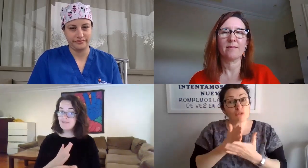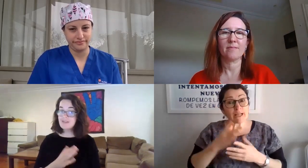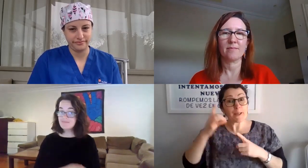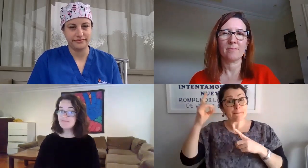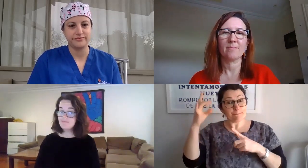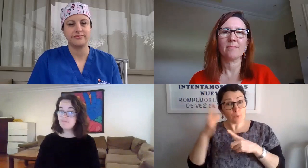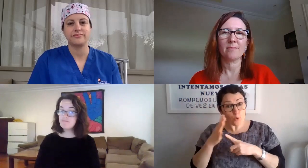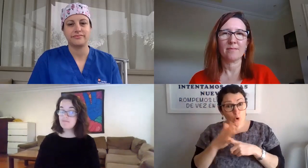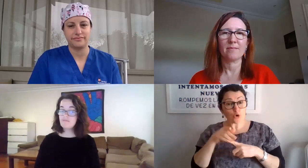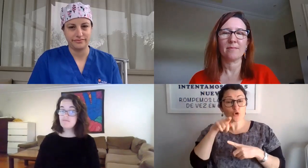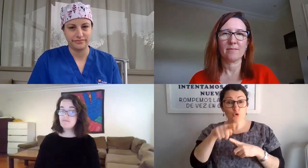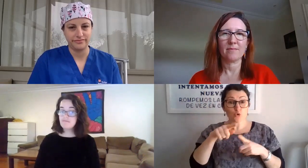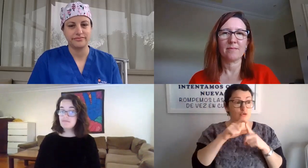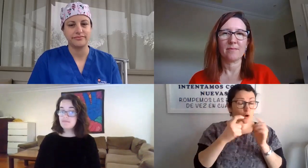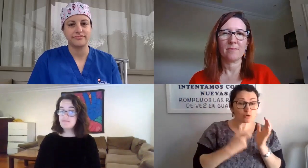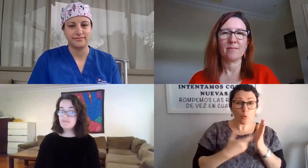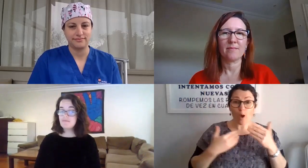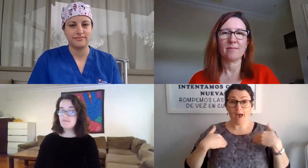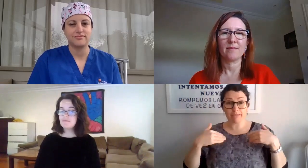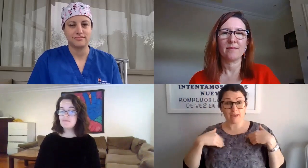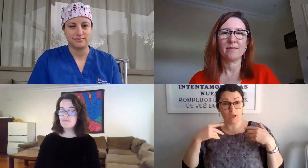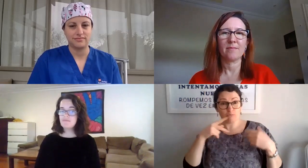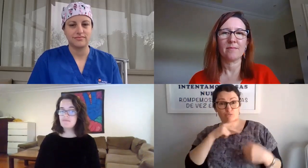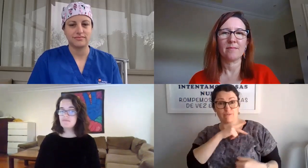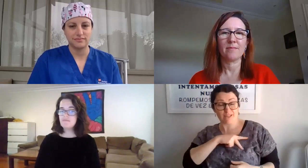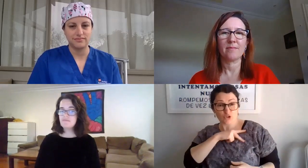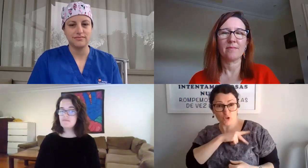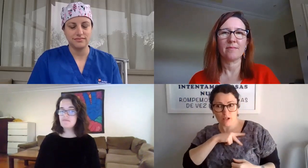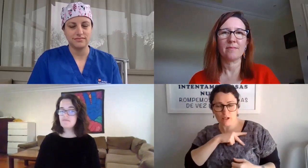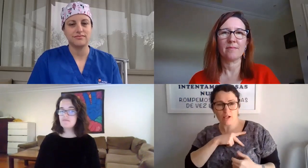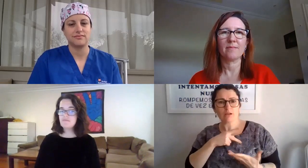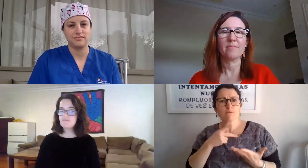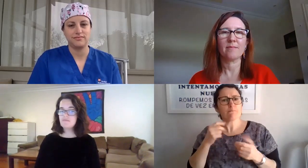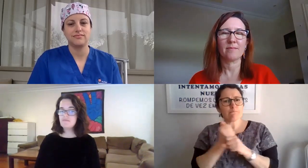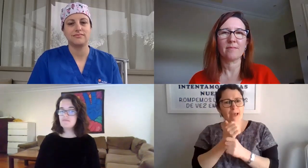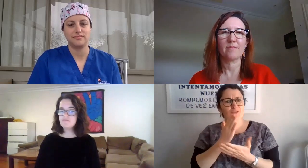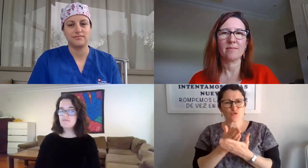It's not transparent uh think about that or doctors or nurses